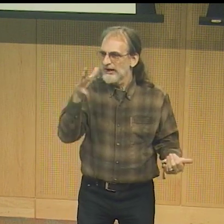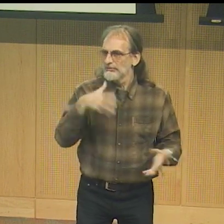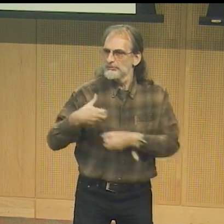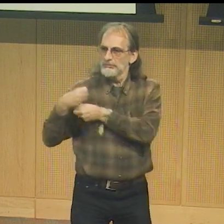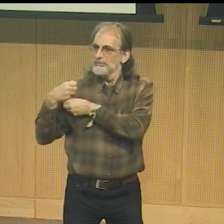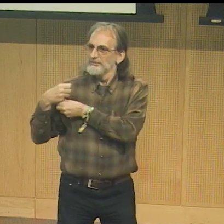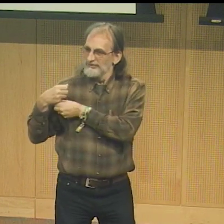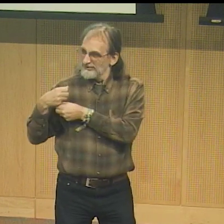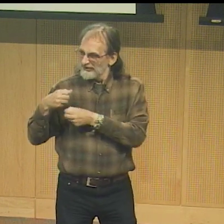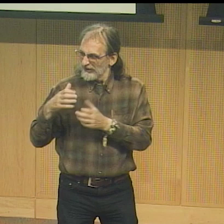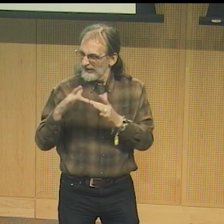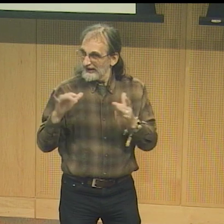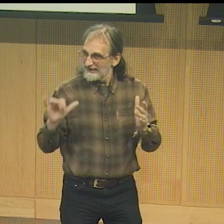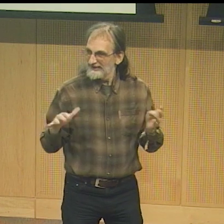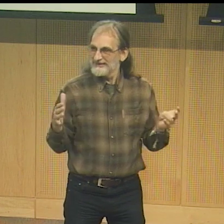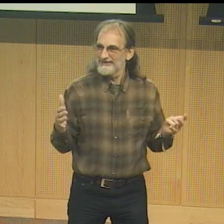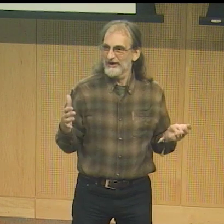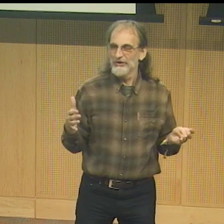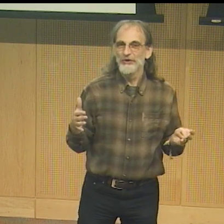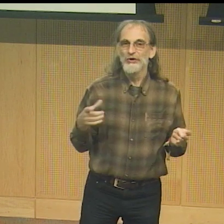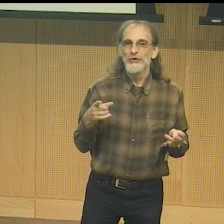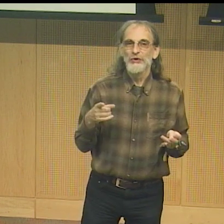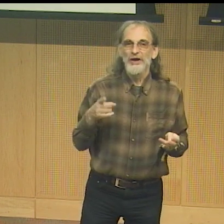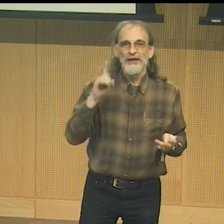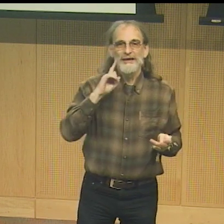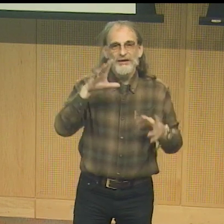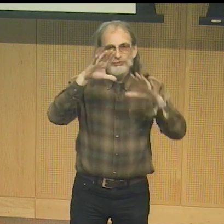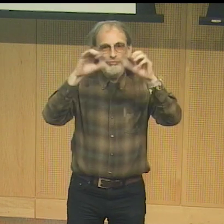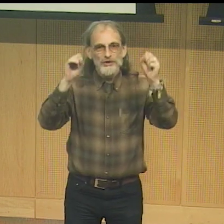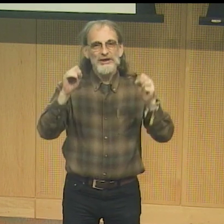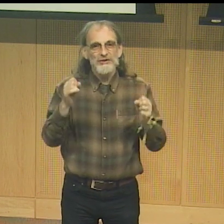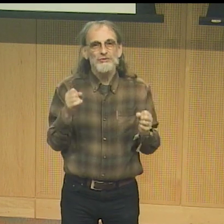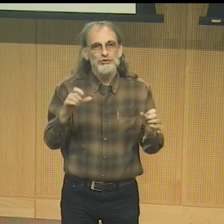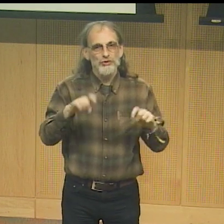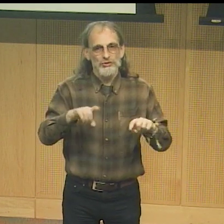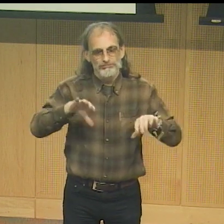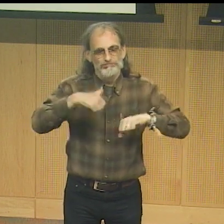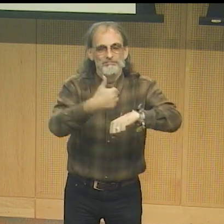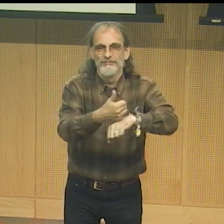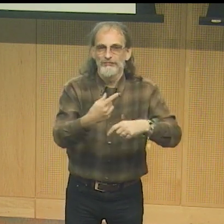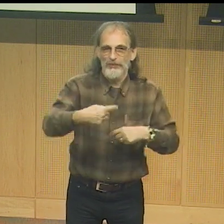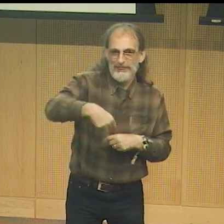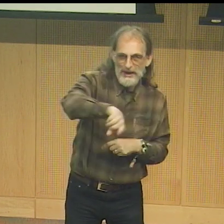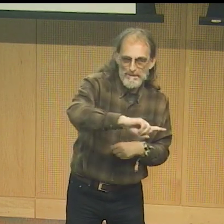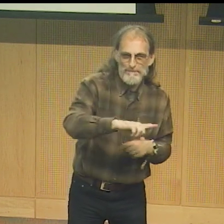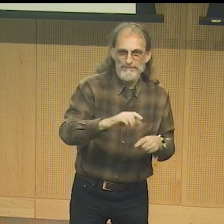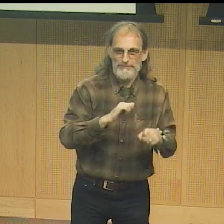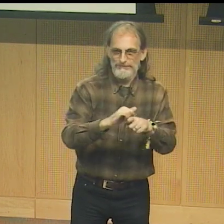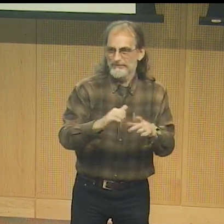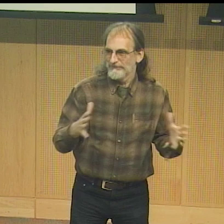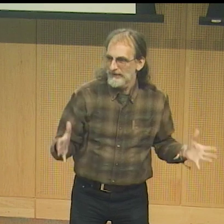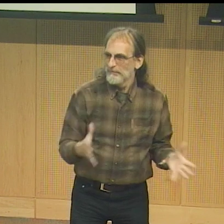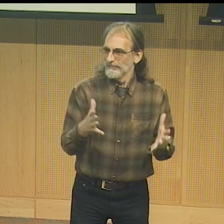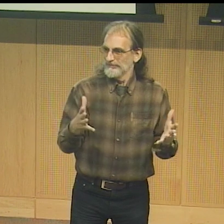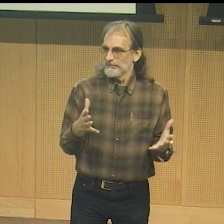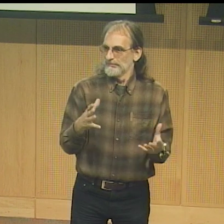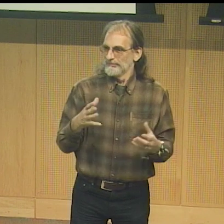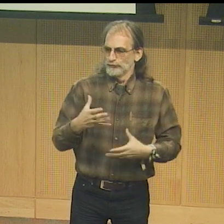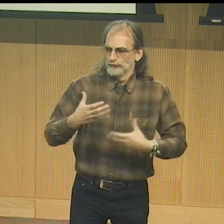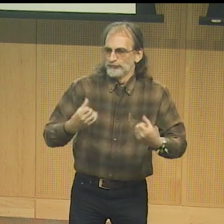the educational system and the outside world and their--and their necessary job to promote Deaf education.